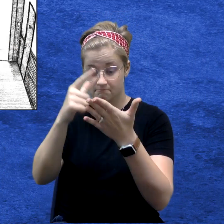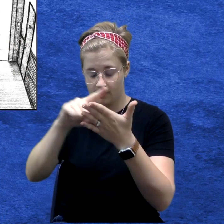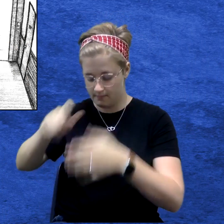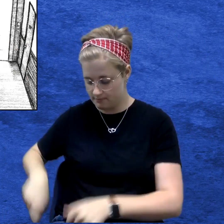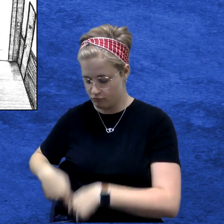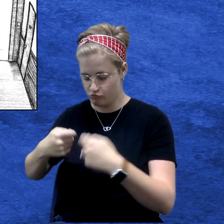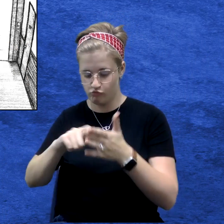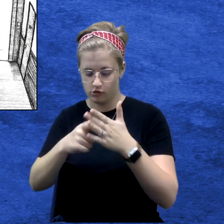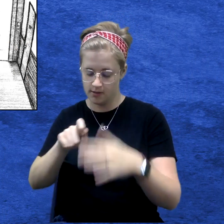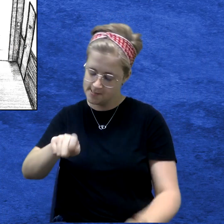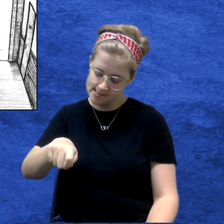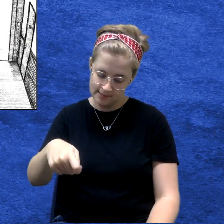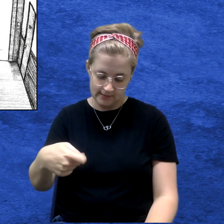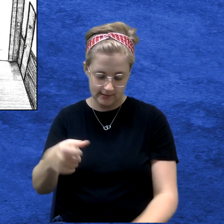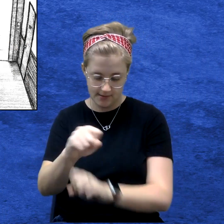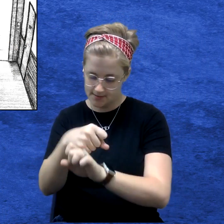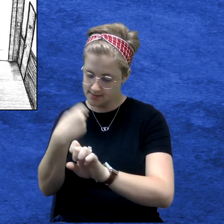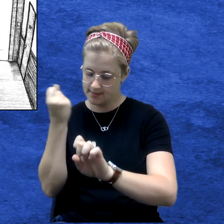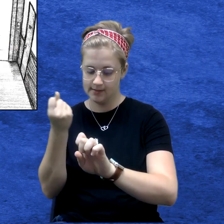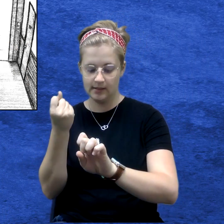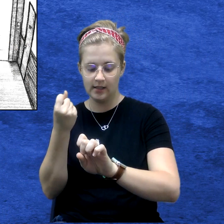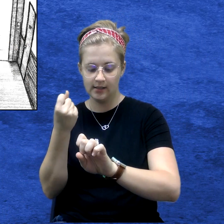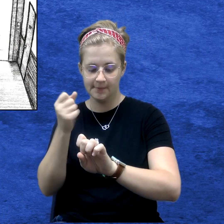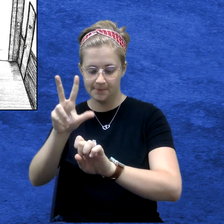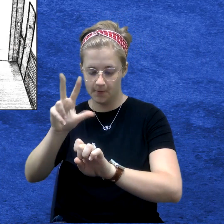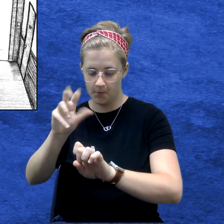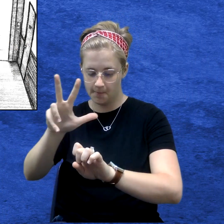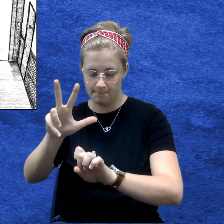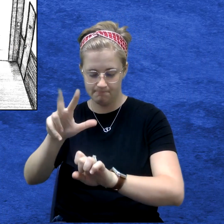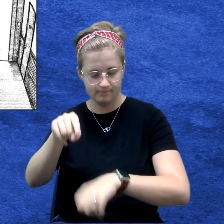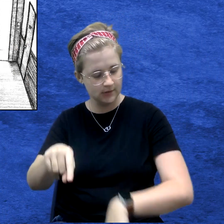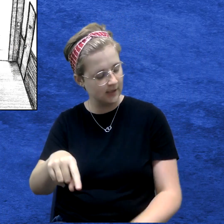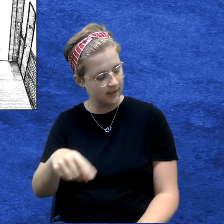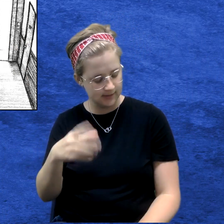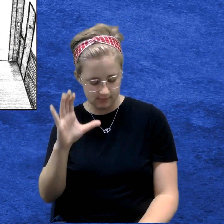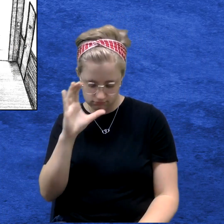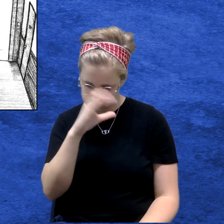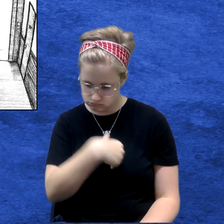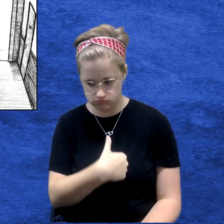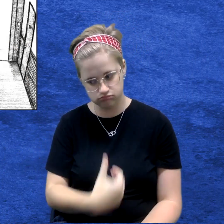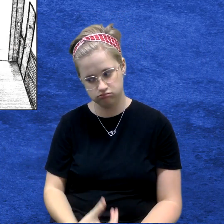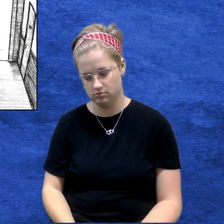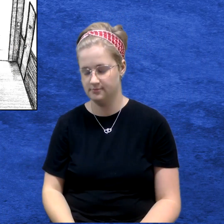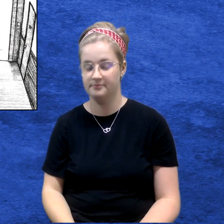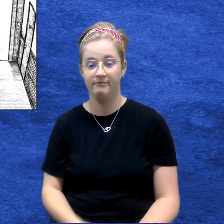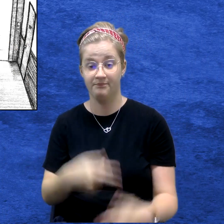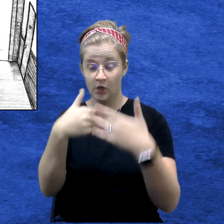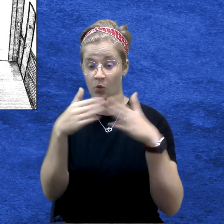“Most unusual,” he muttered. The room was empty and spotlessly clean.